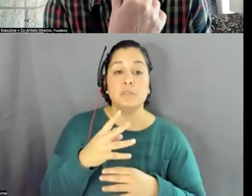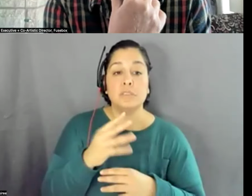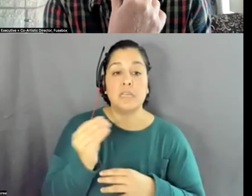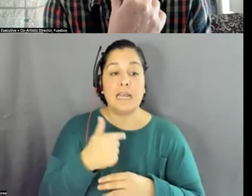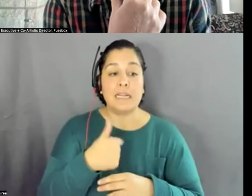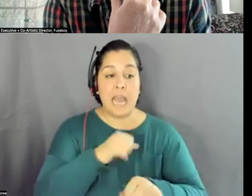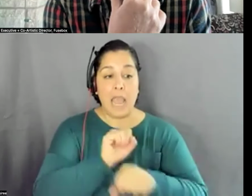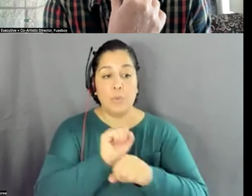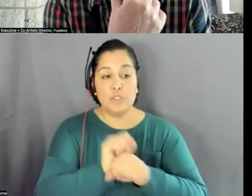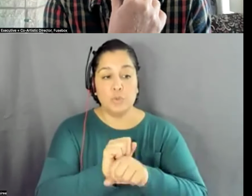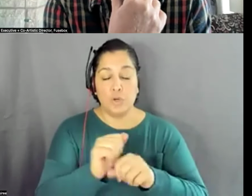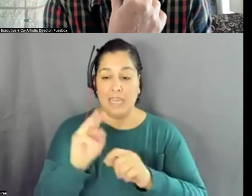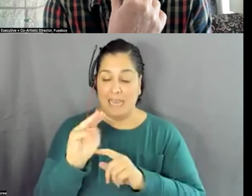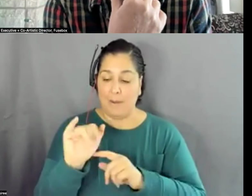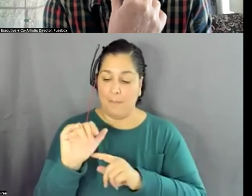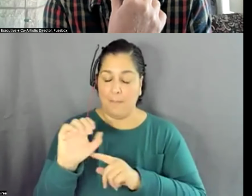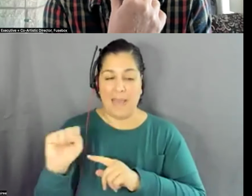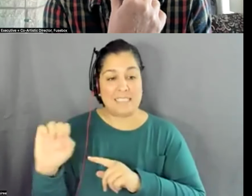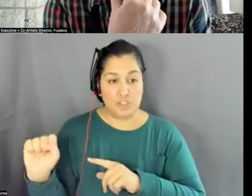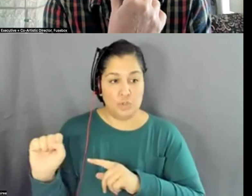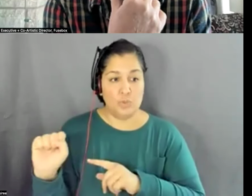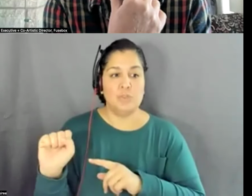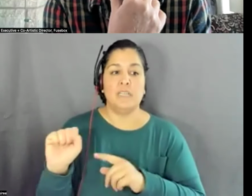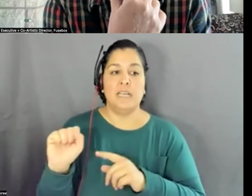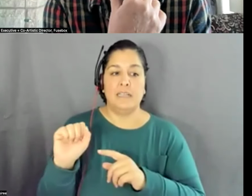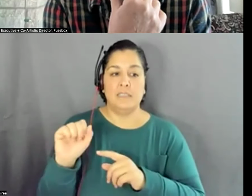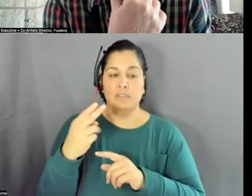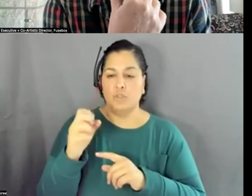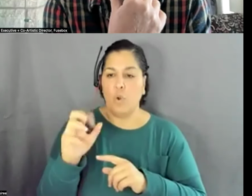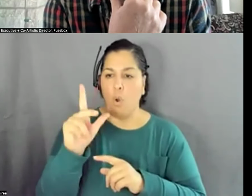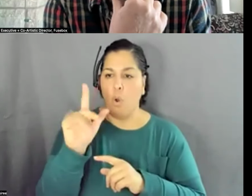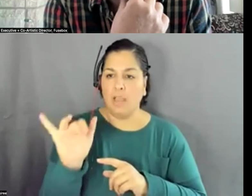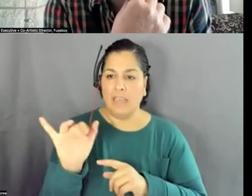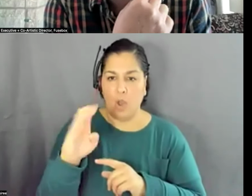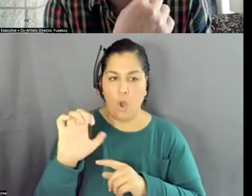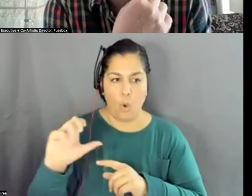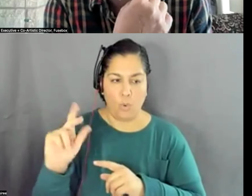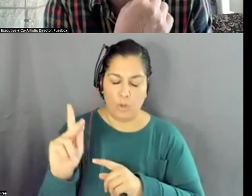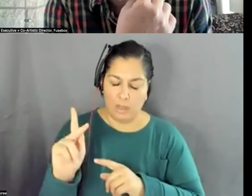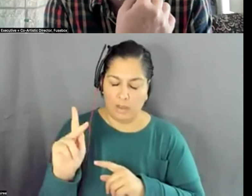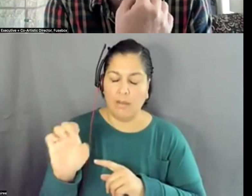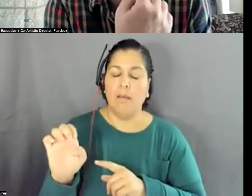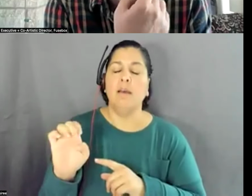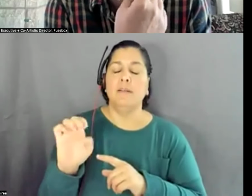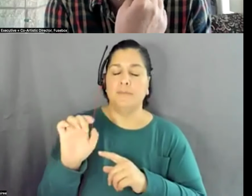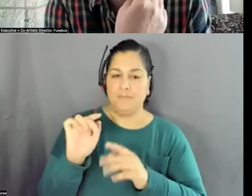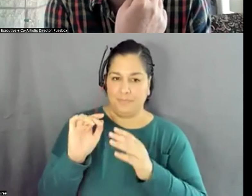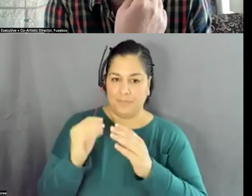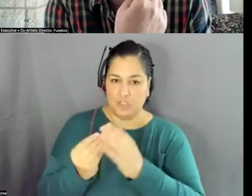Massachusetts, farms and community gardens, etc.. And so one of the ways in which I work is being very direct